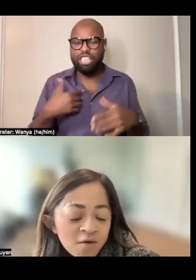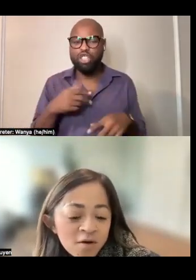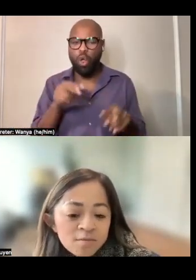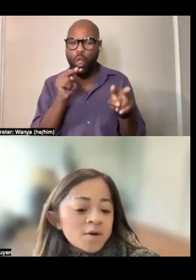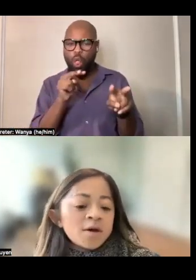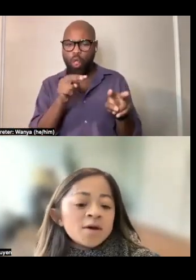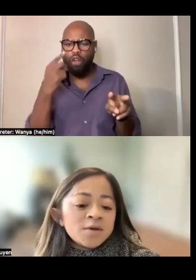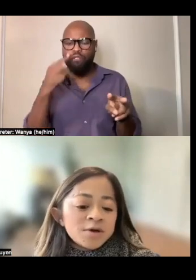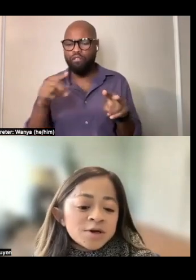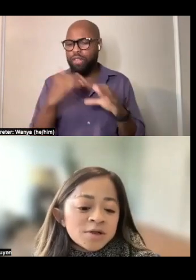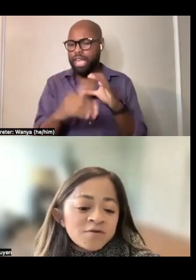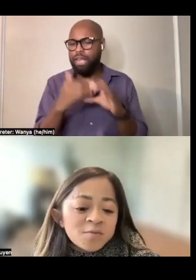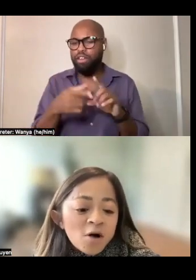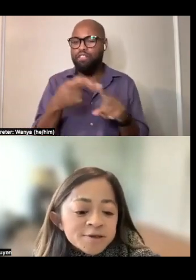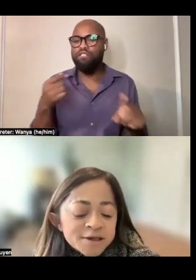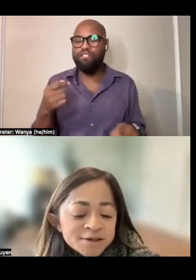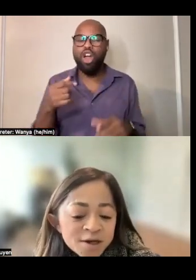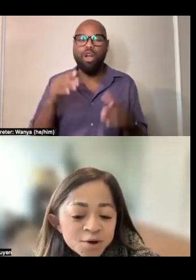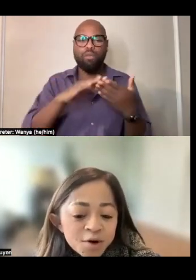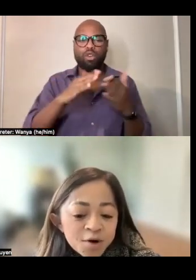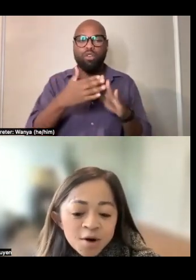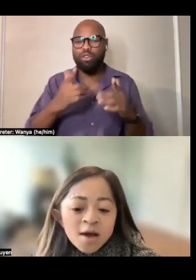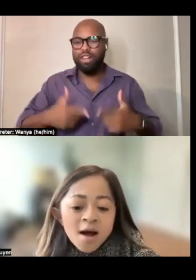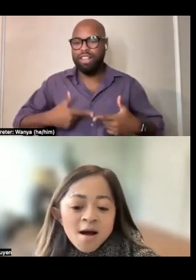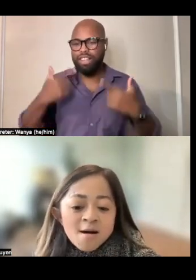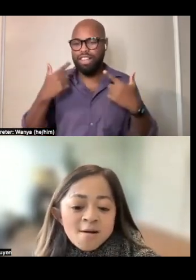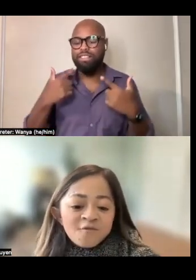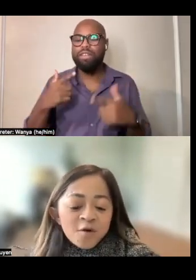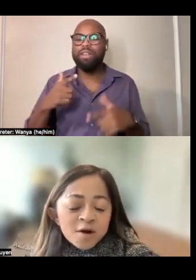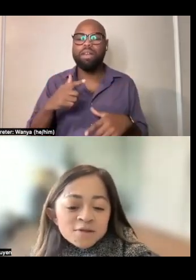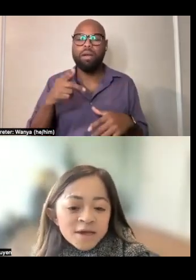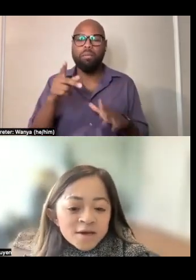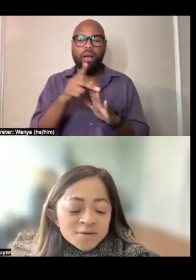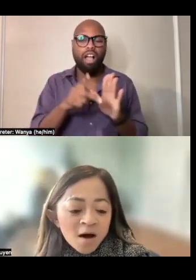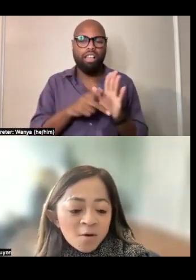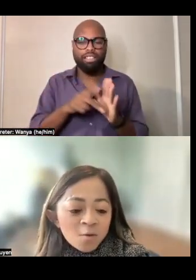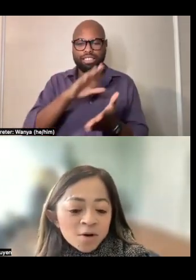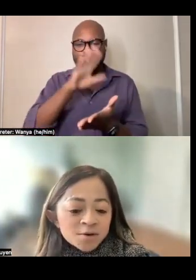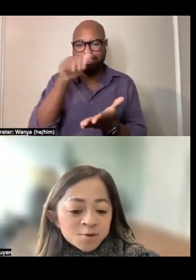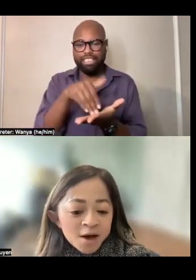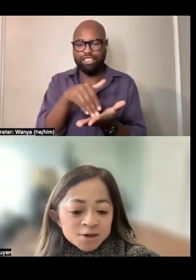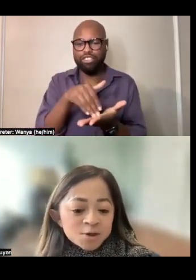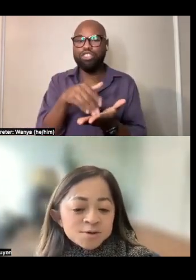from Community Living Policy Center for a link that will direct you